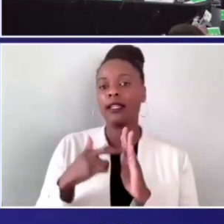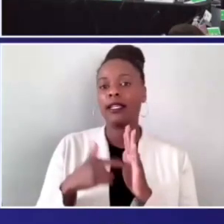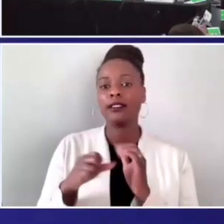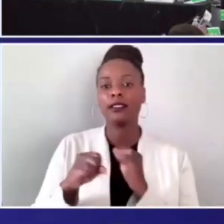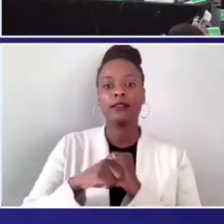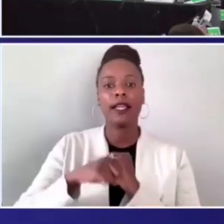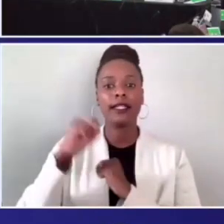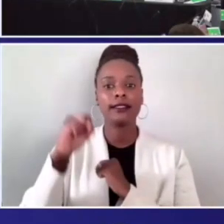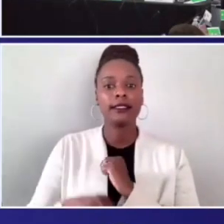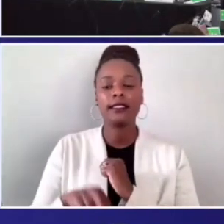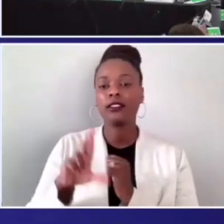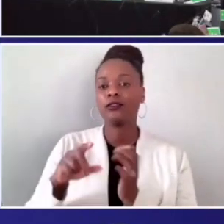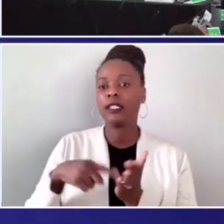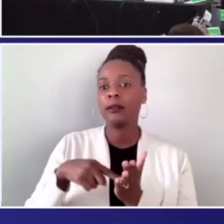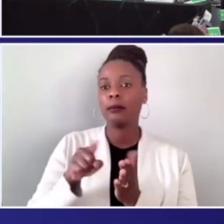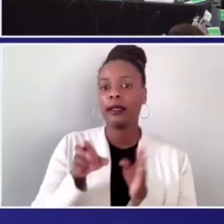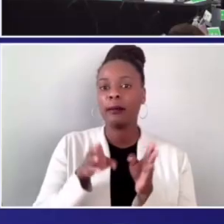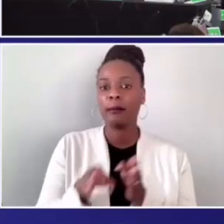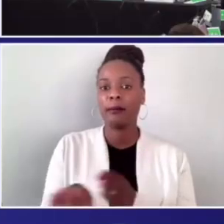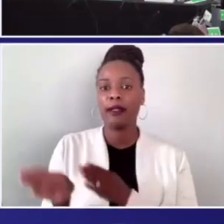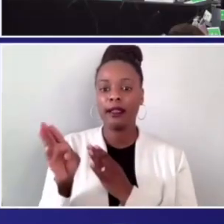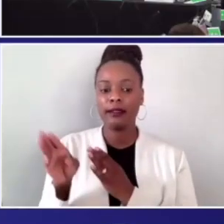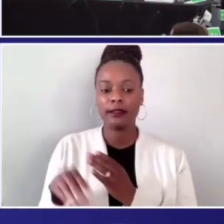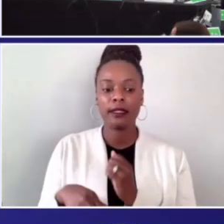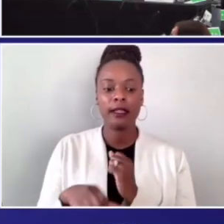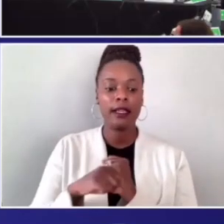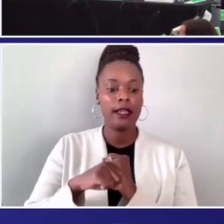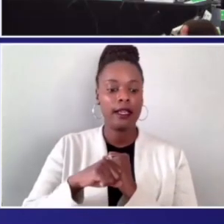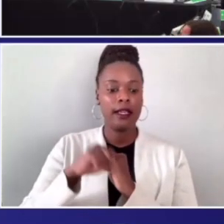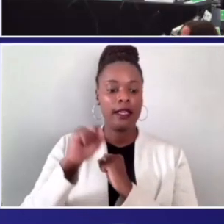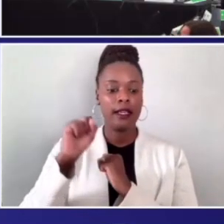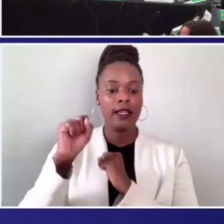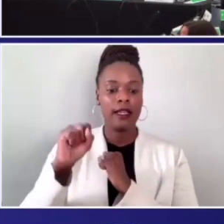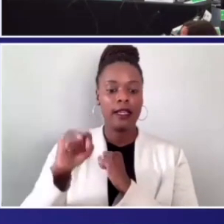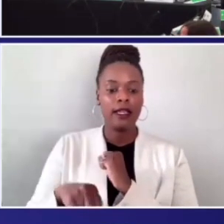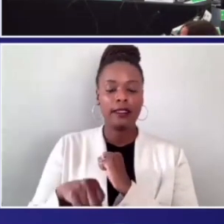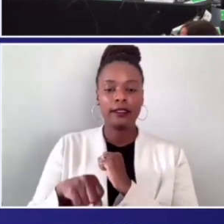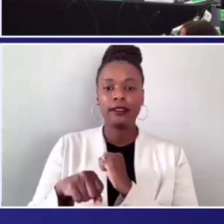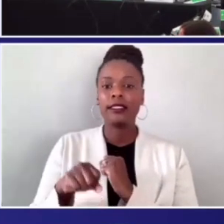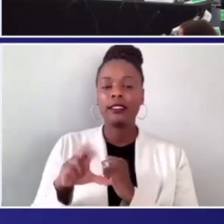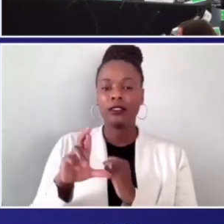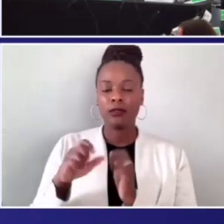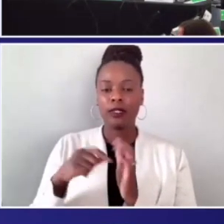Plans. Extended Repayment Plans afford